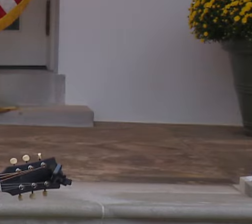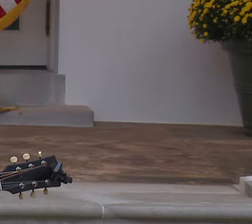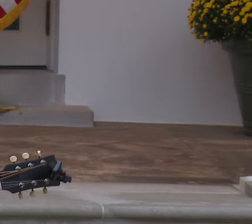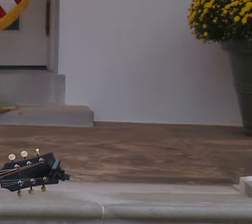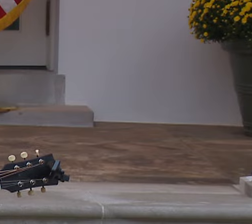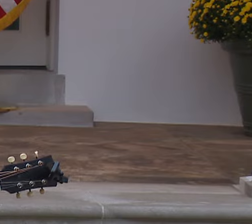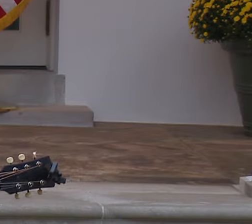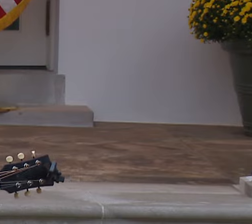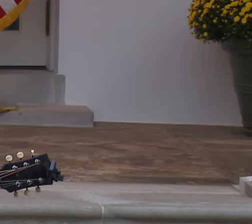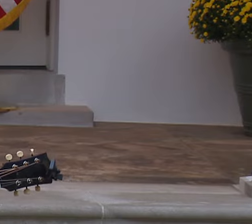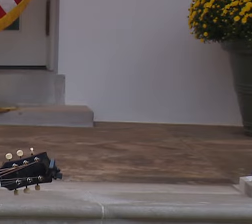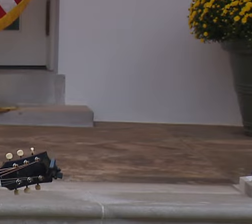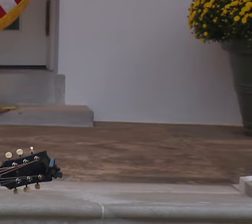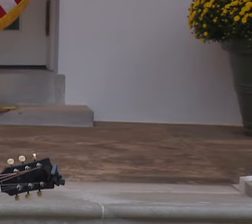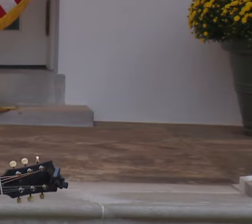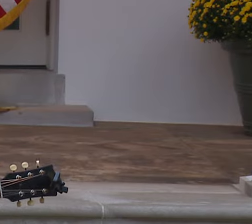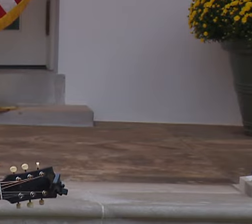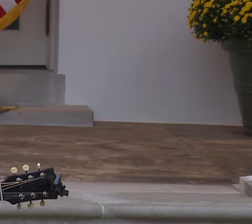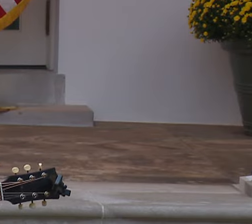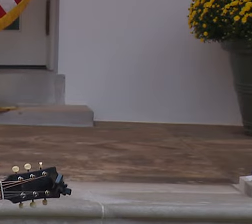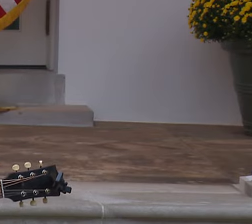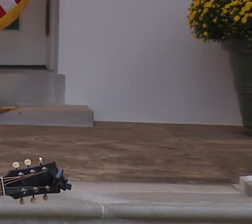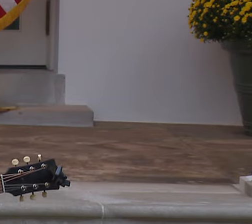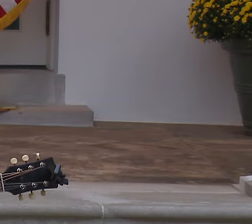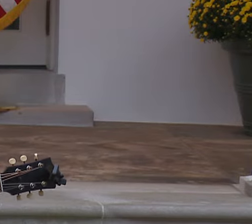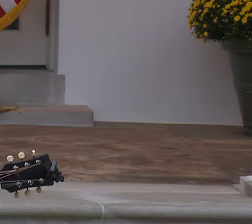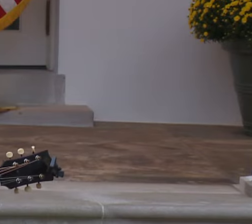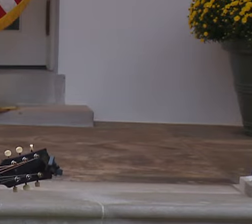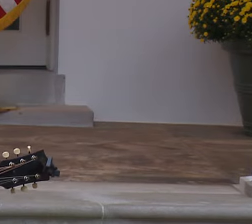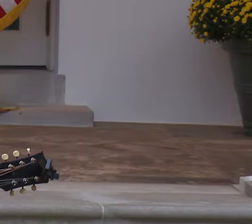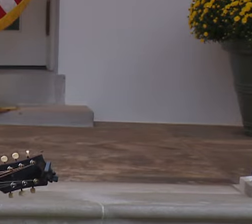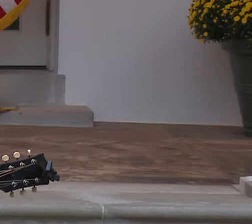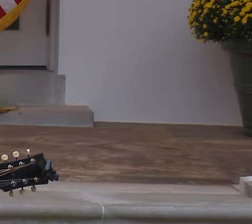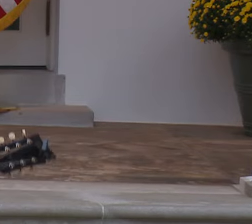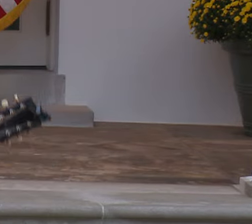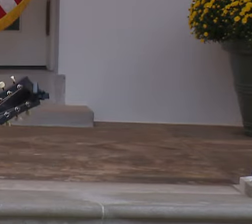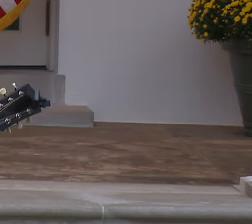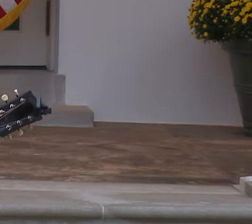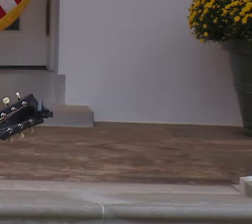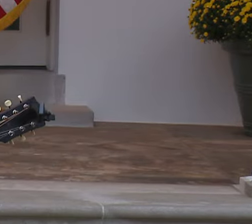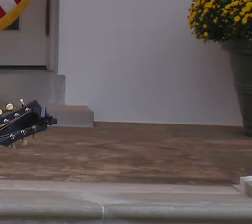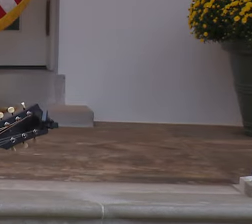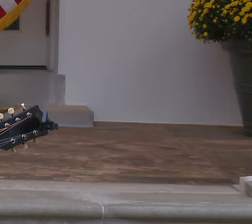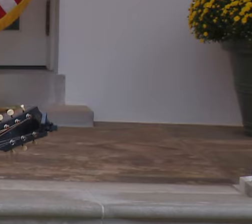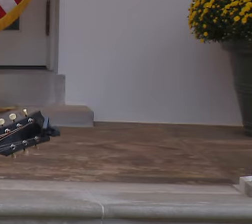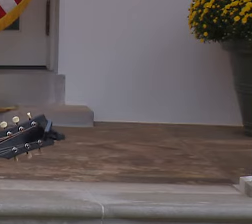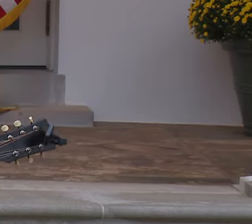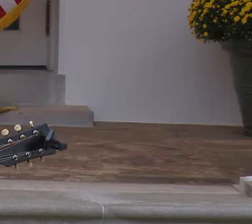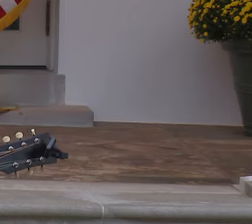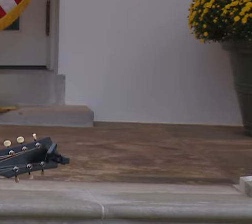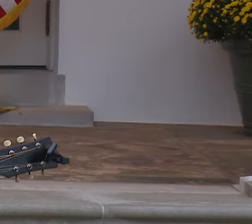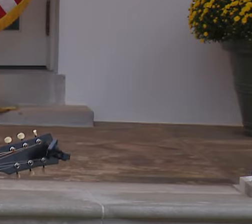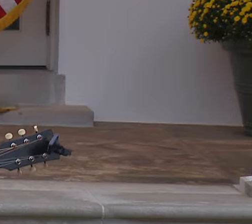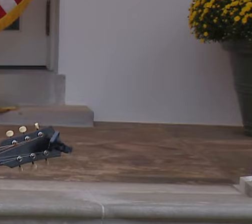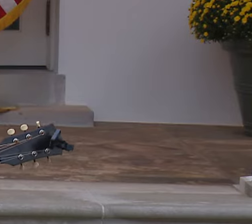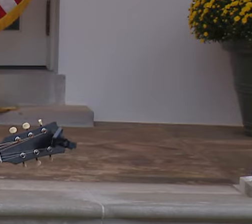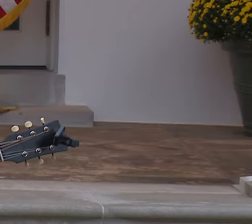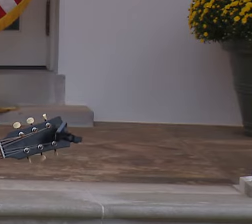I believe it premieres here in the U.S. on November 3rd. I encourage you all to watch this beautiful film.